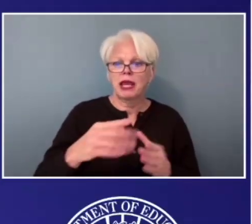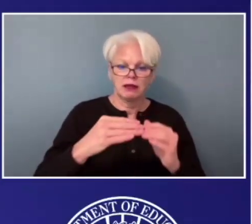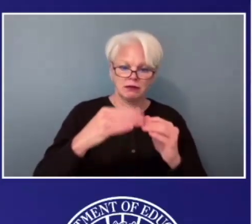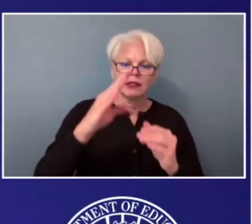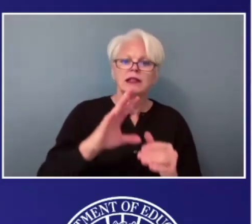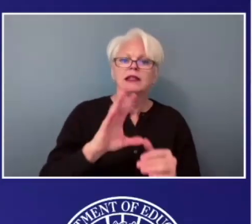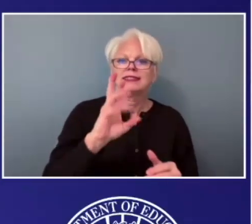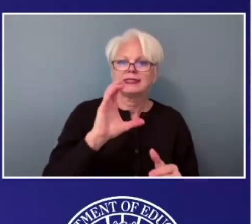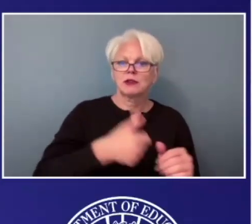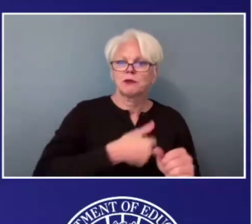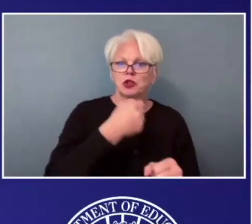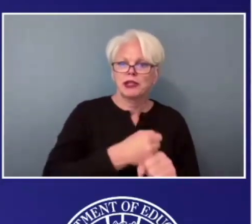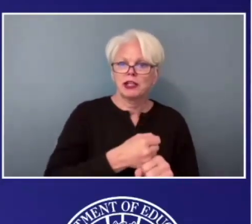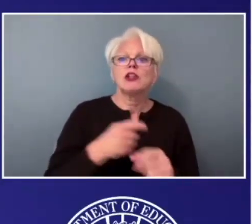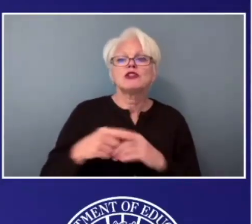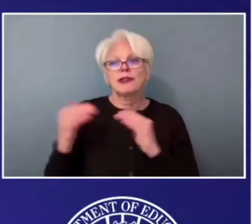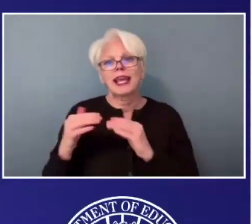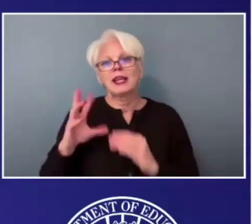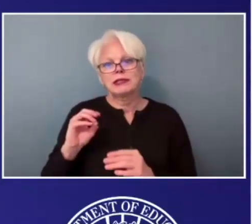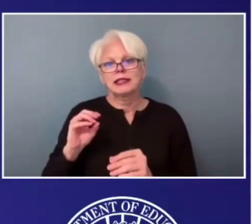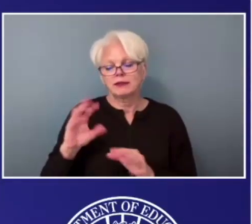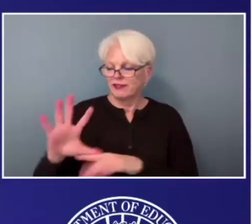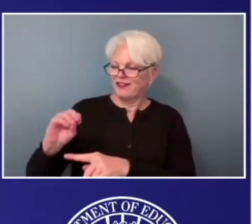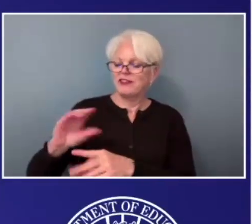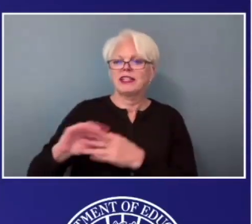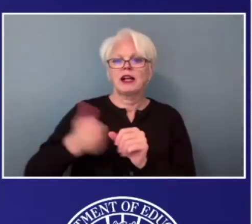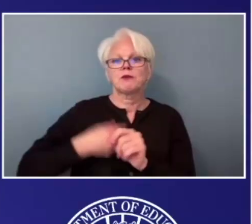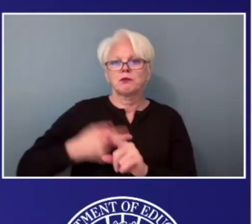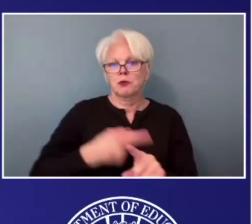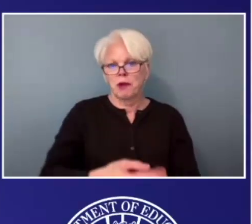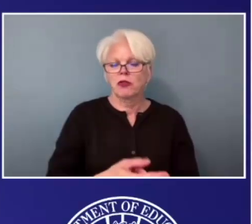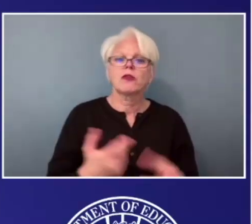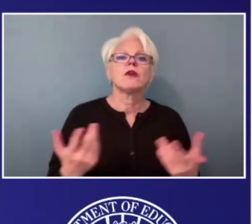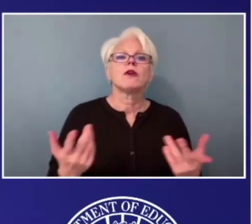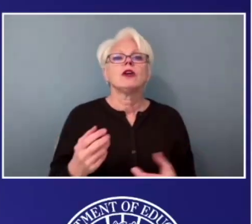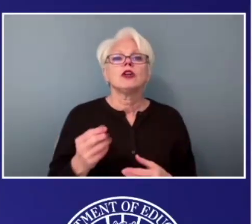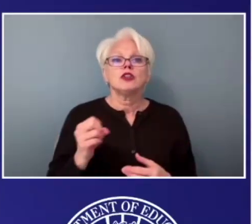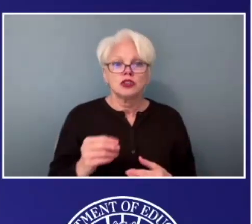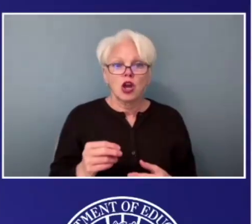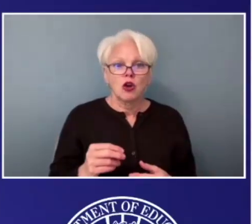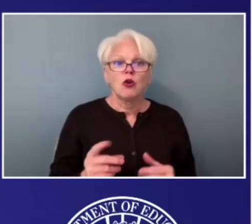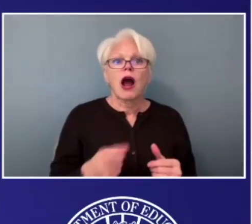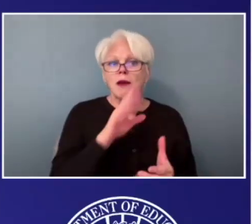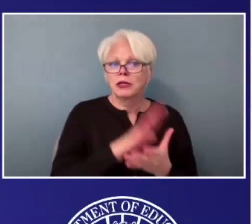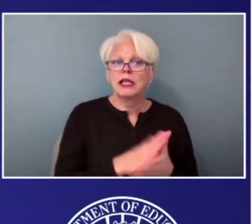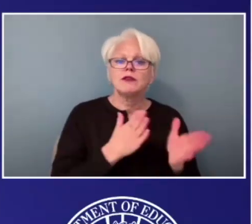payment. And the reason I'm raising this here again is because, first and foremost, I believe that this -- servicers operationalize --